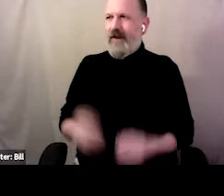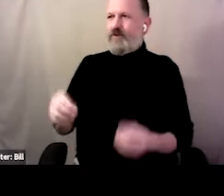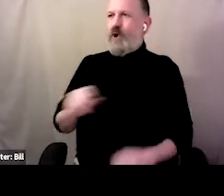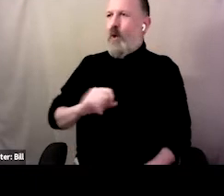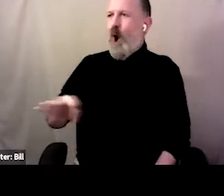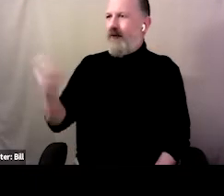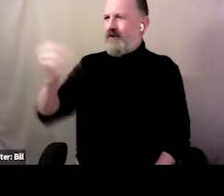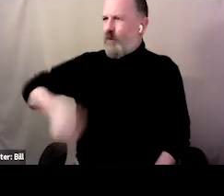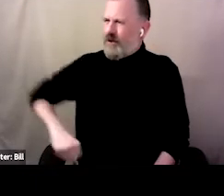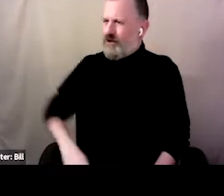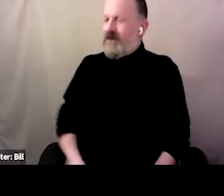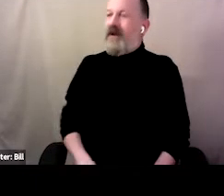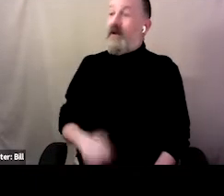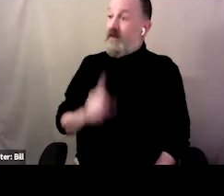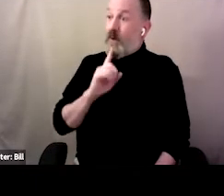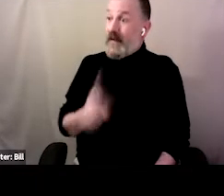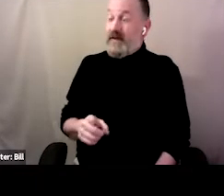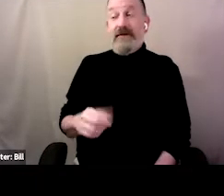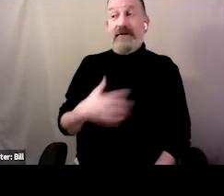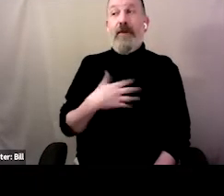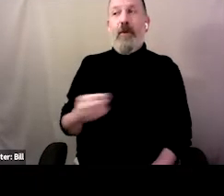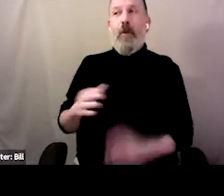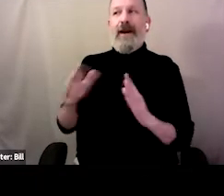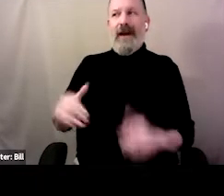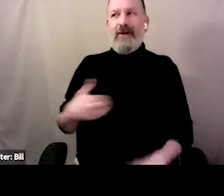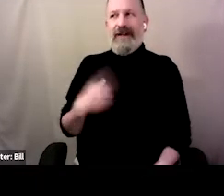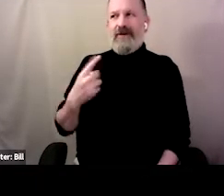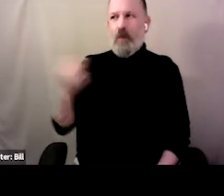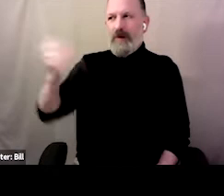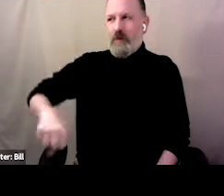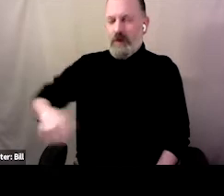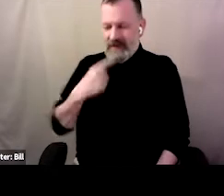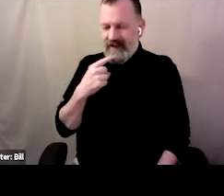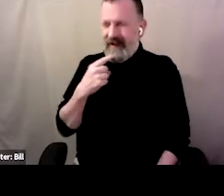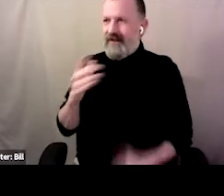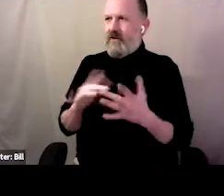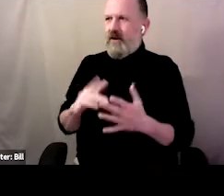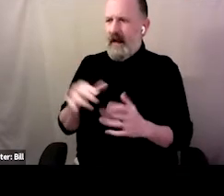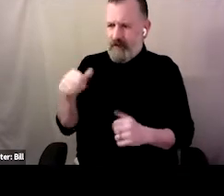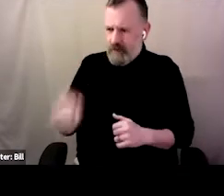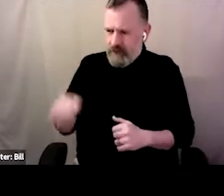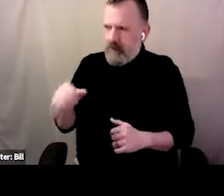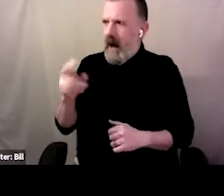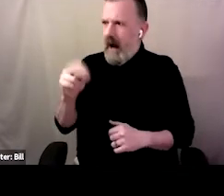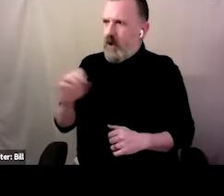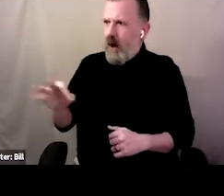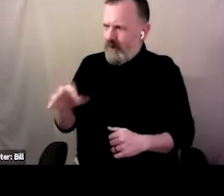There is there actually is at the White House one switch it says Internet on and off. I don't CalebBarlow: Know doesn't happen. CalebBarlow: Yeah. Rick Mislan: It was it was all right.